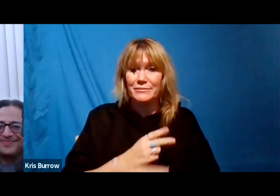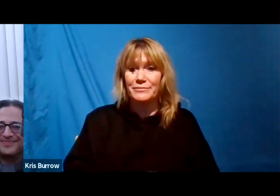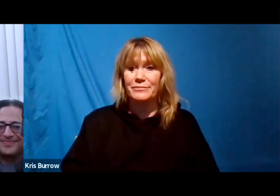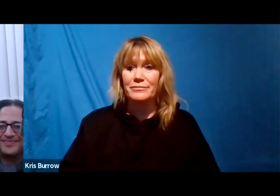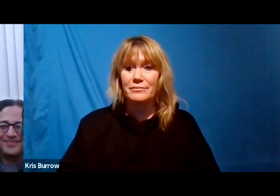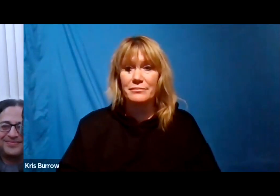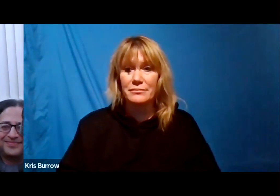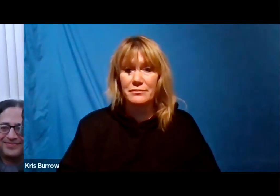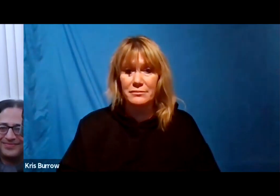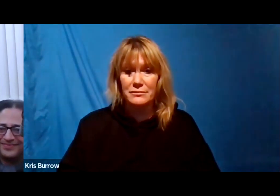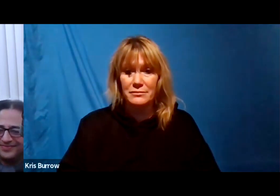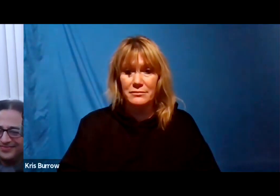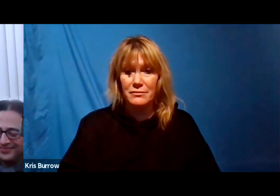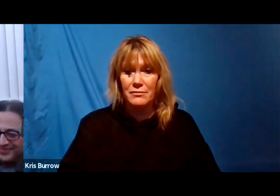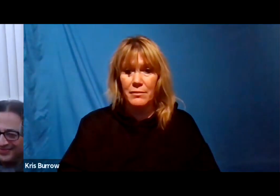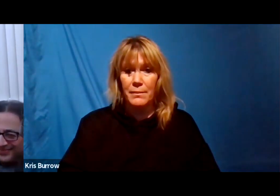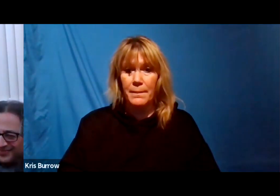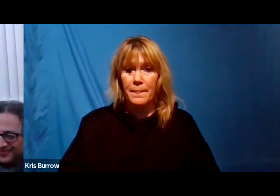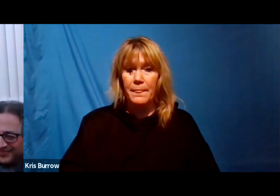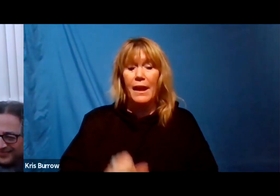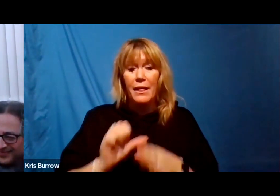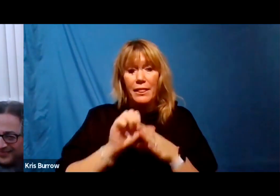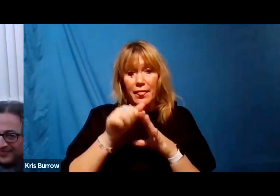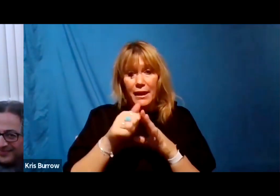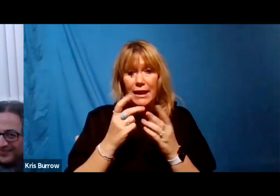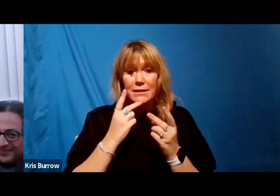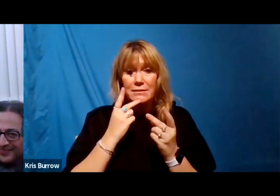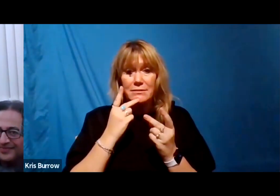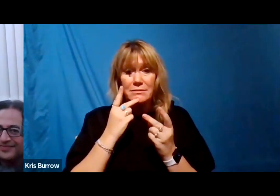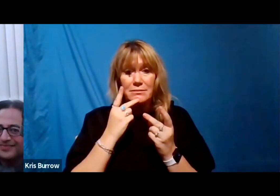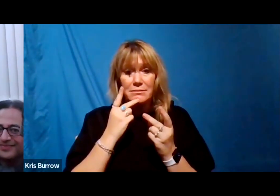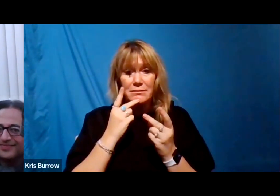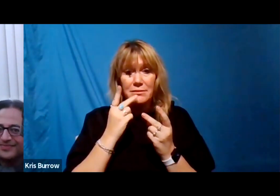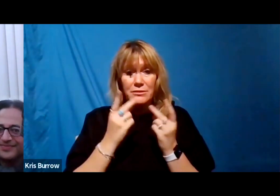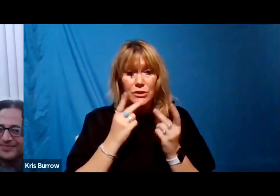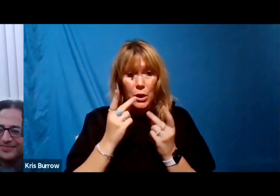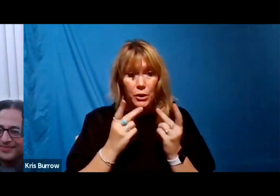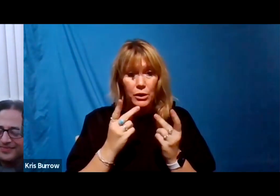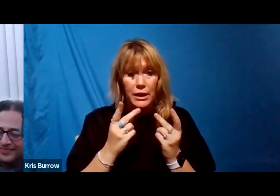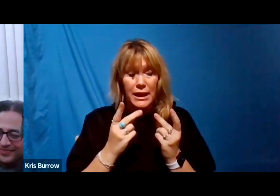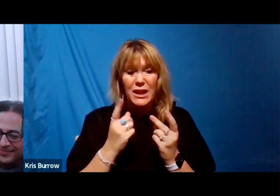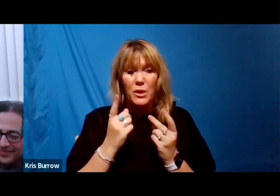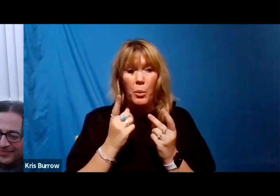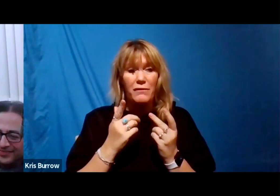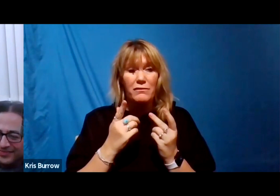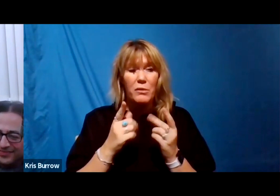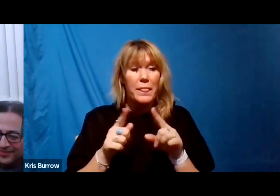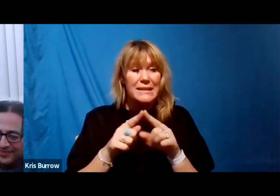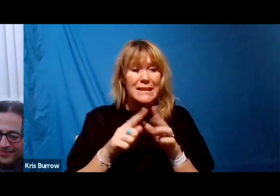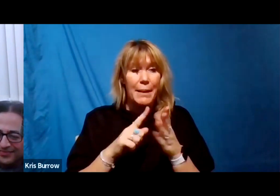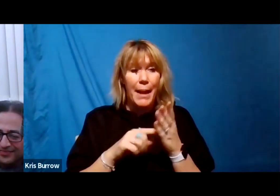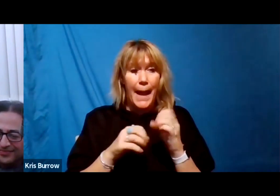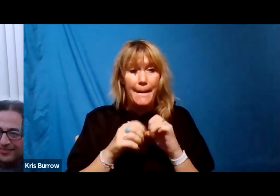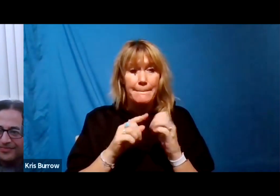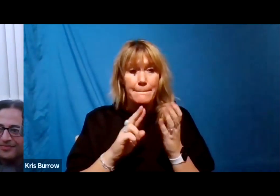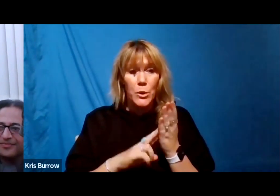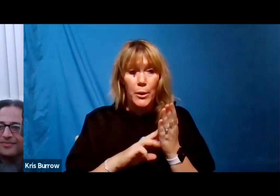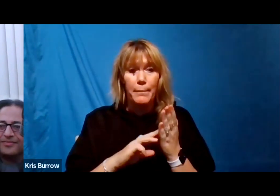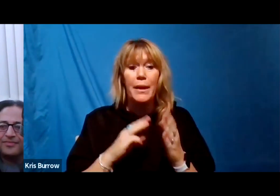Everybody is supposed to hold his or her head high. Watch and wait, anticipate.